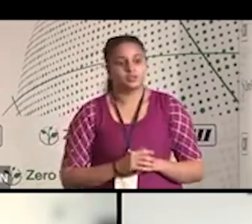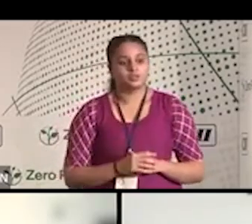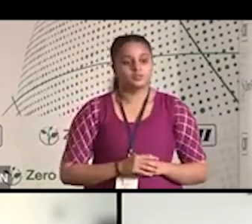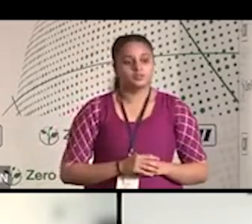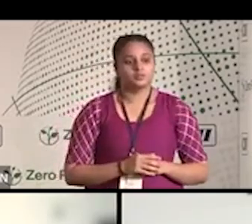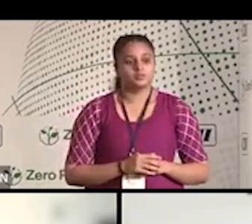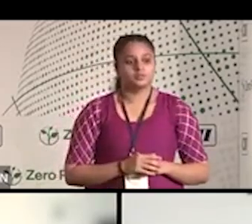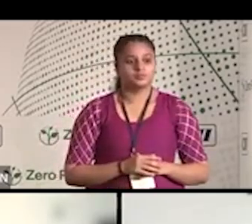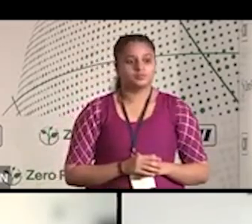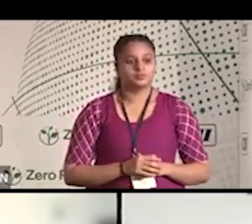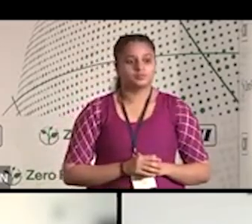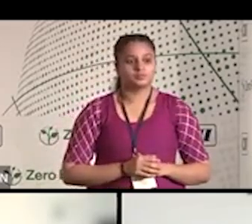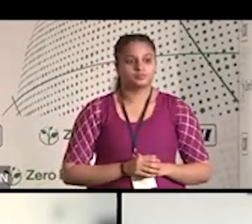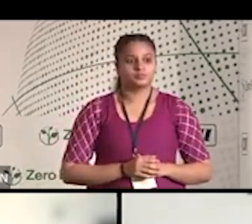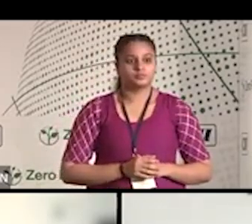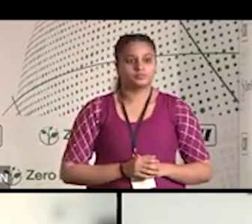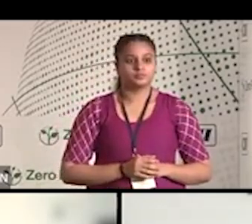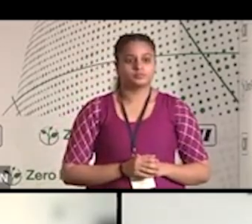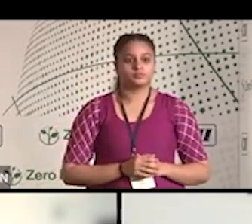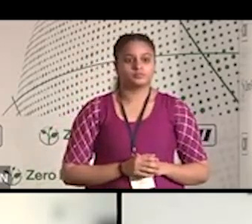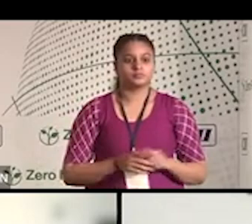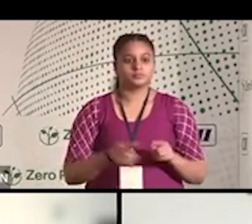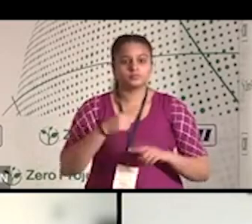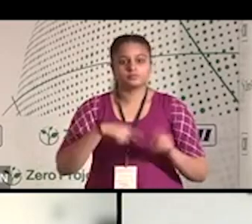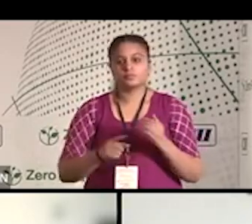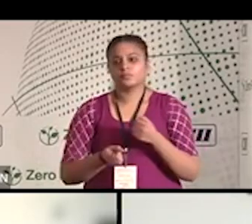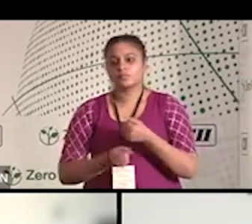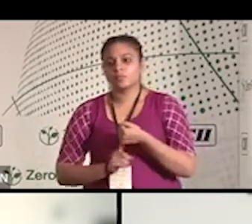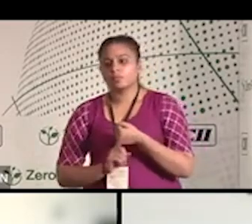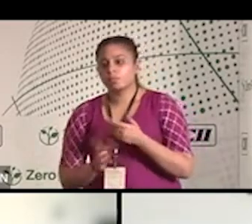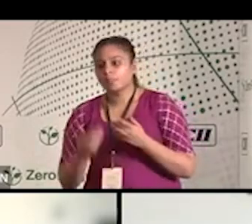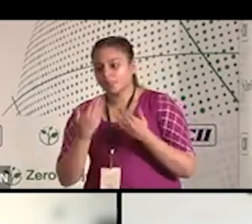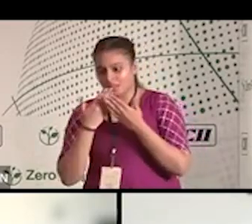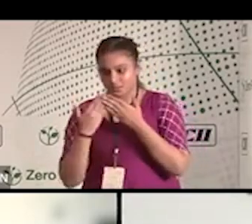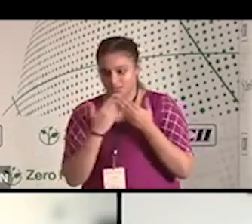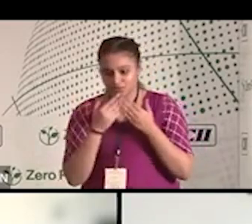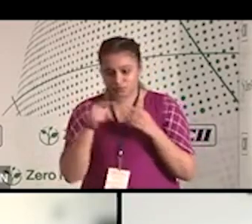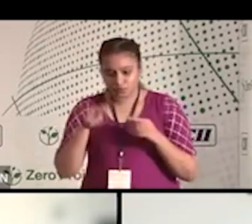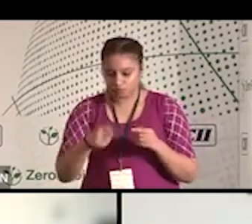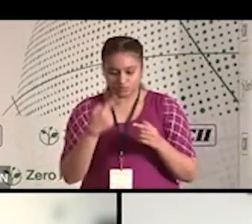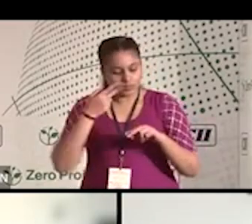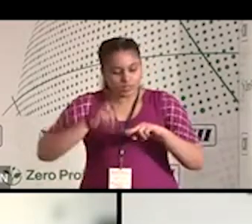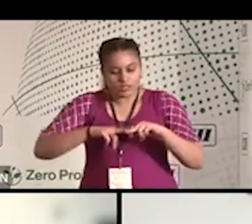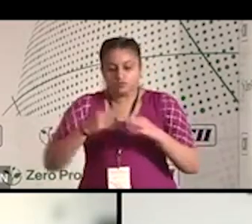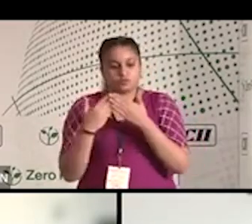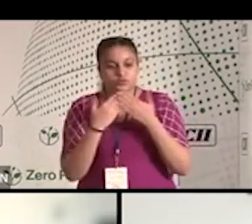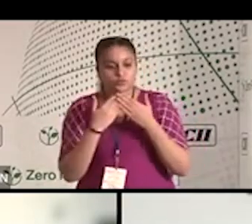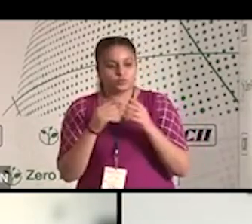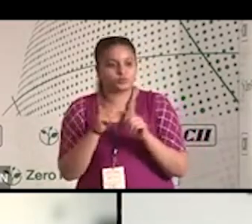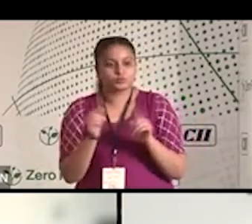And what is the punishment for a school that doesn't do that? How are you holding people accountable?